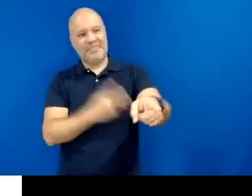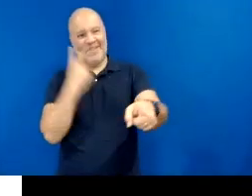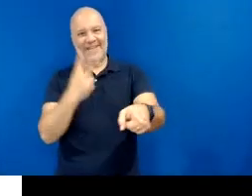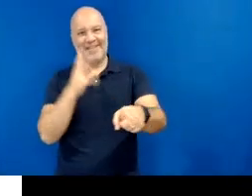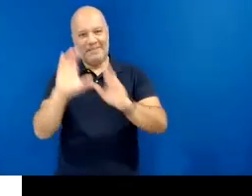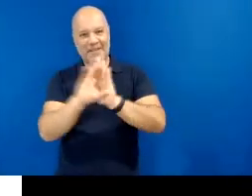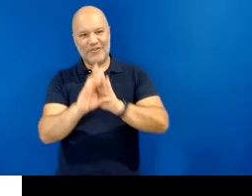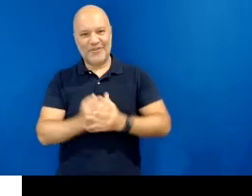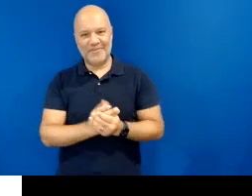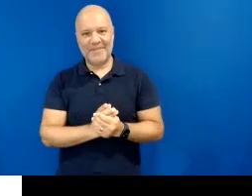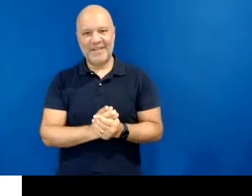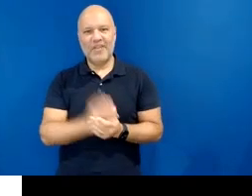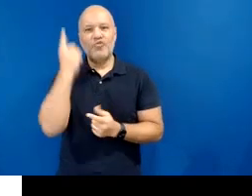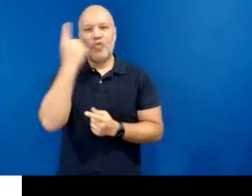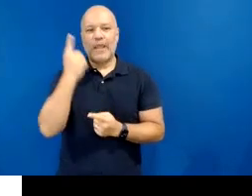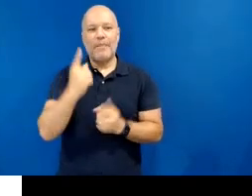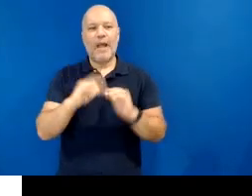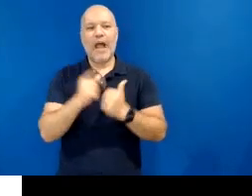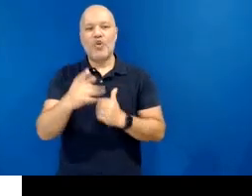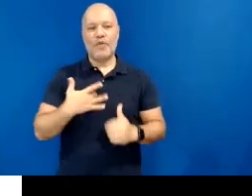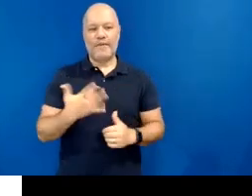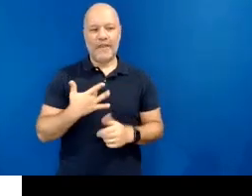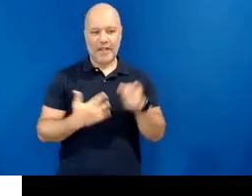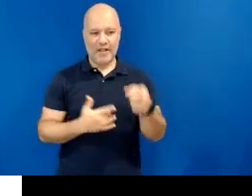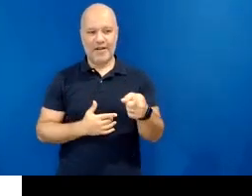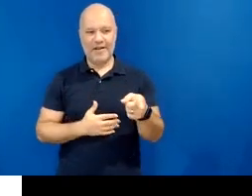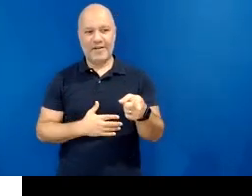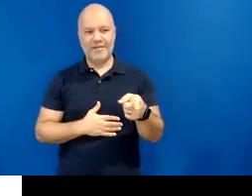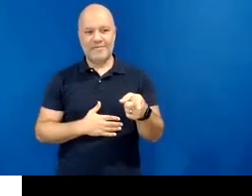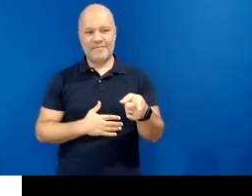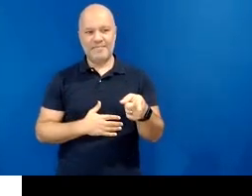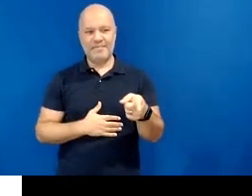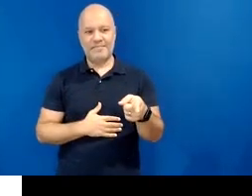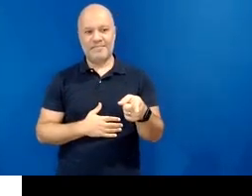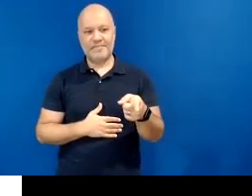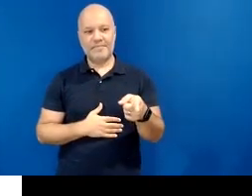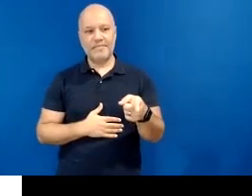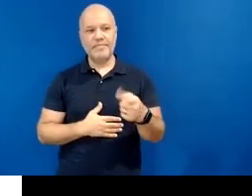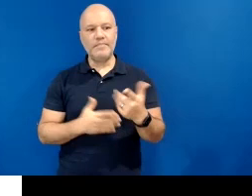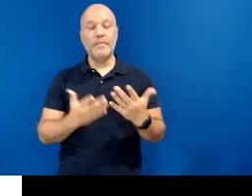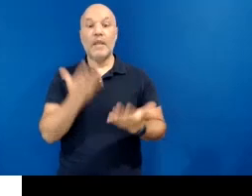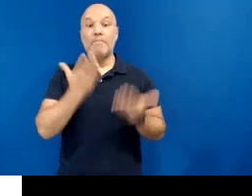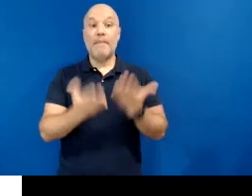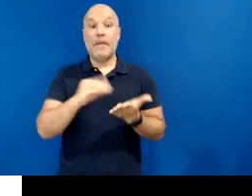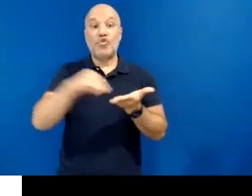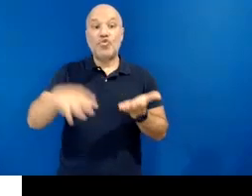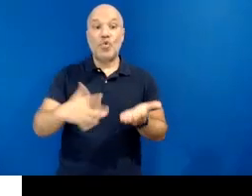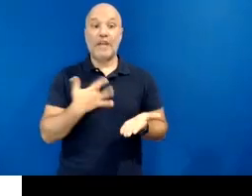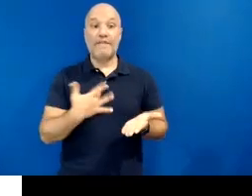Think about how you feel right. How students may feel when they see